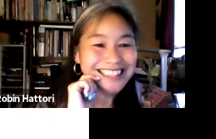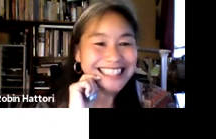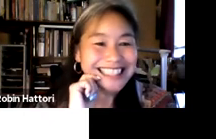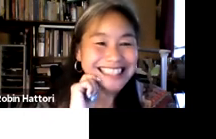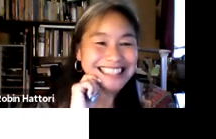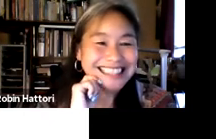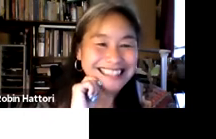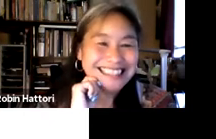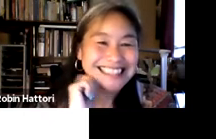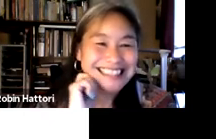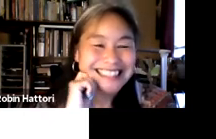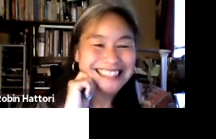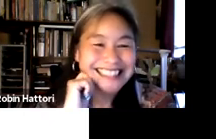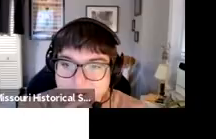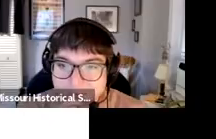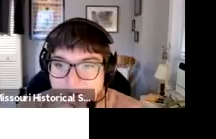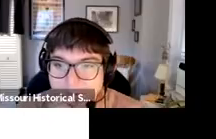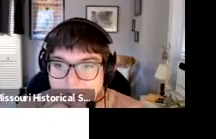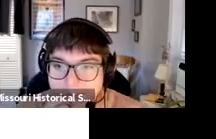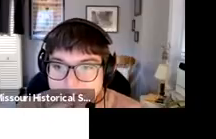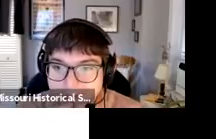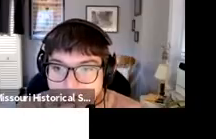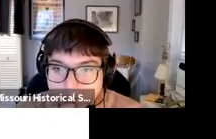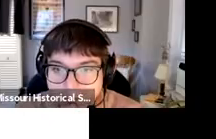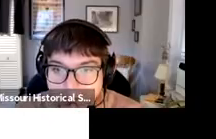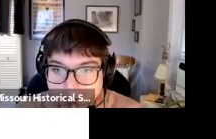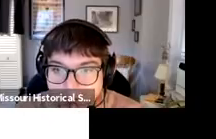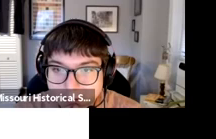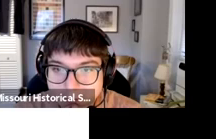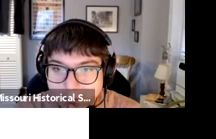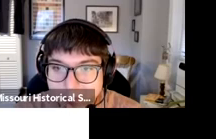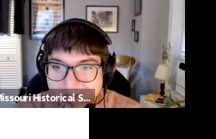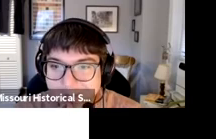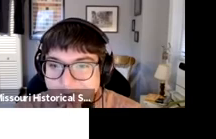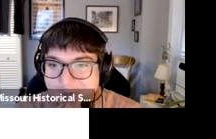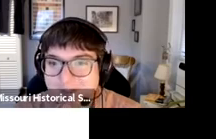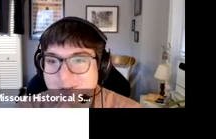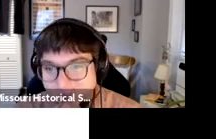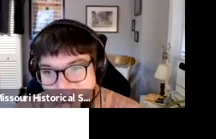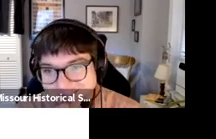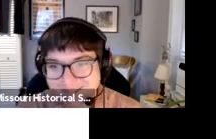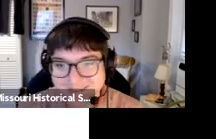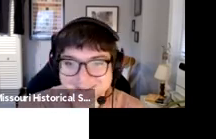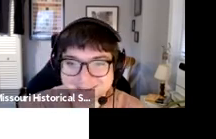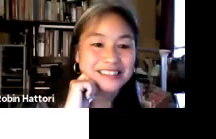is this restrooms white and colored. When my family was living on the west coast, they were surrounded by a lot of